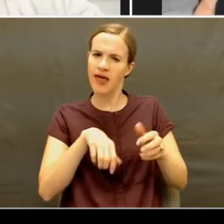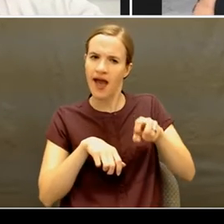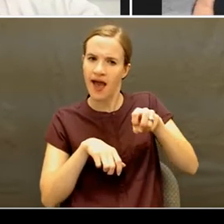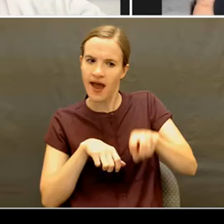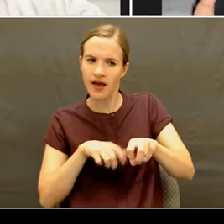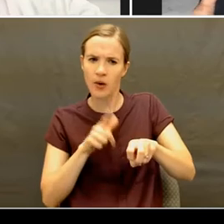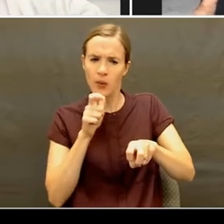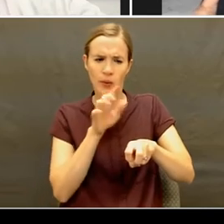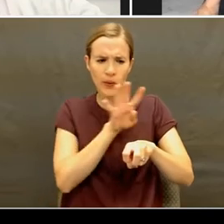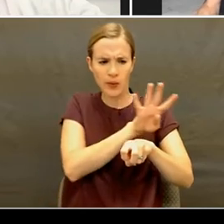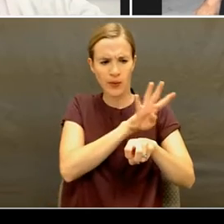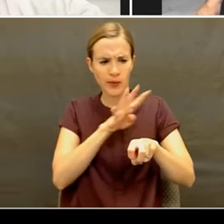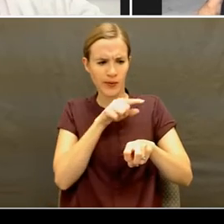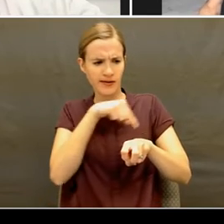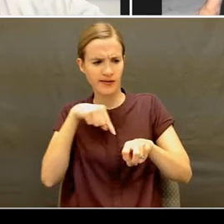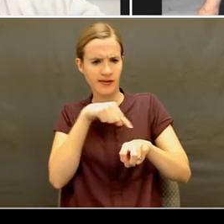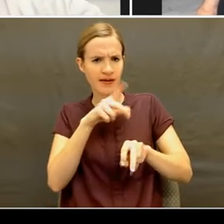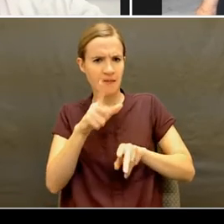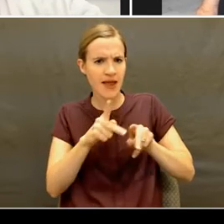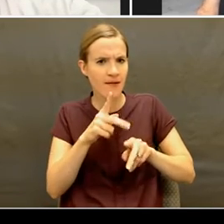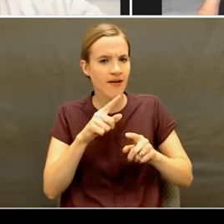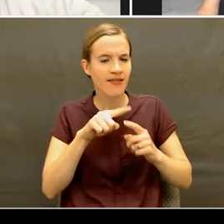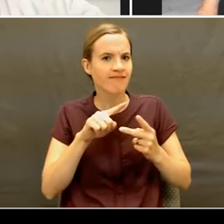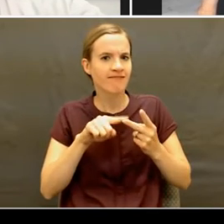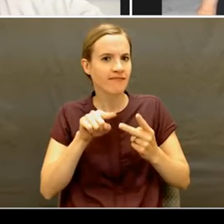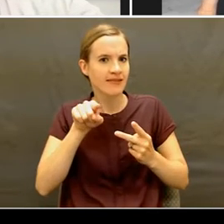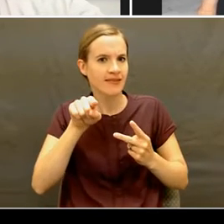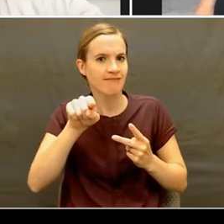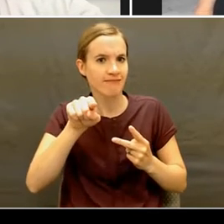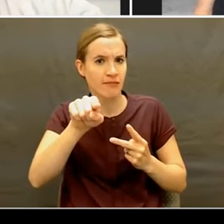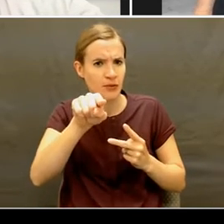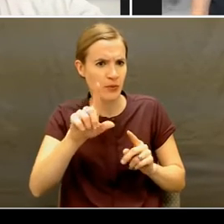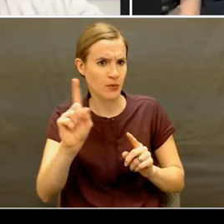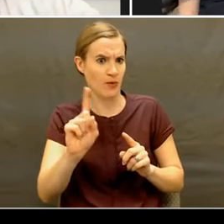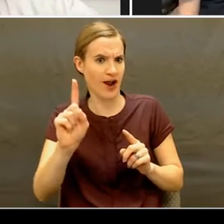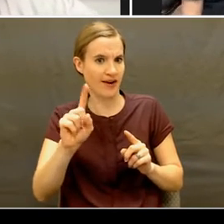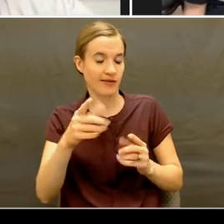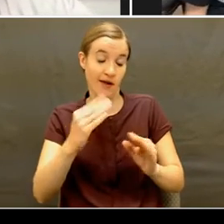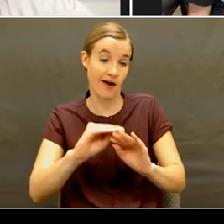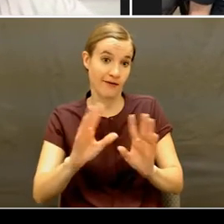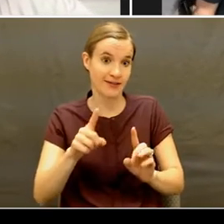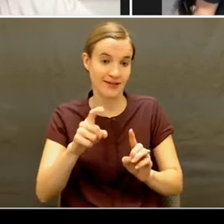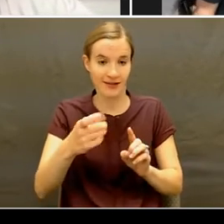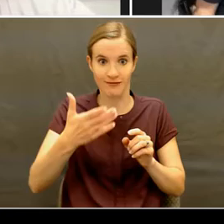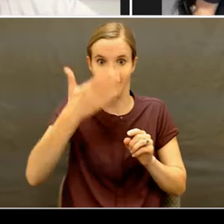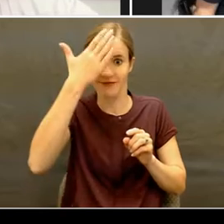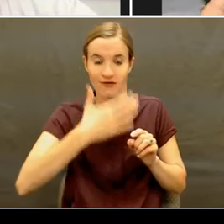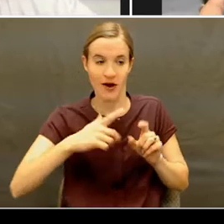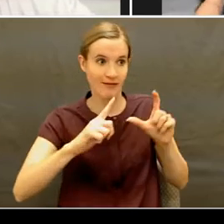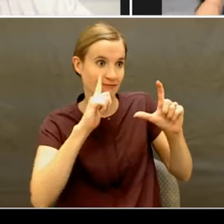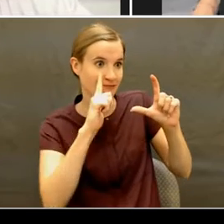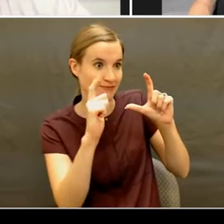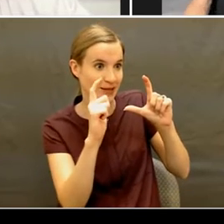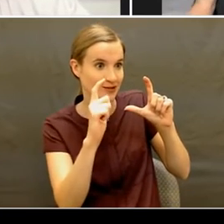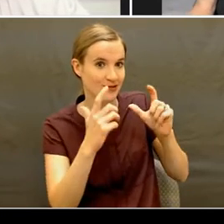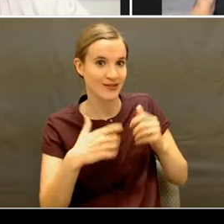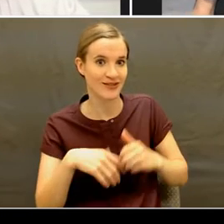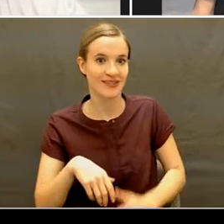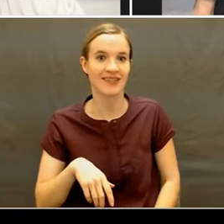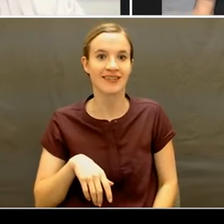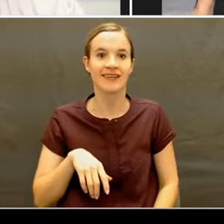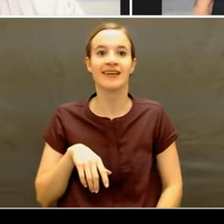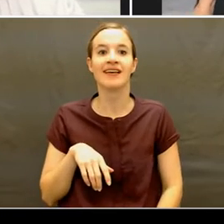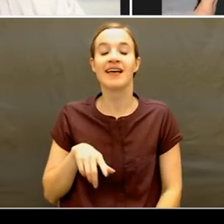Tom: Right. I had the opportunity to be with the press or I had an opportunity to sit down with